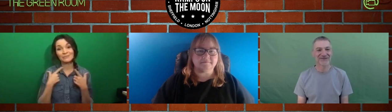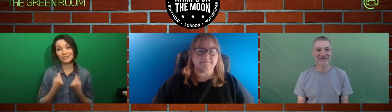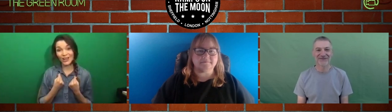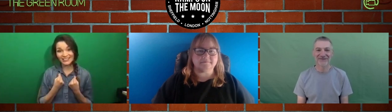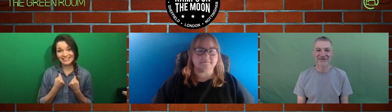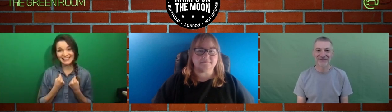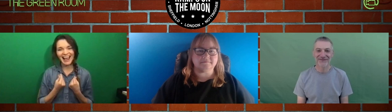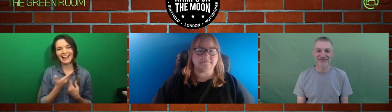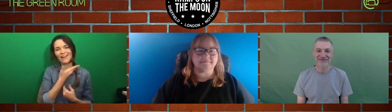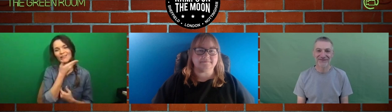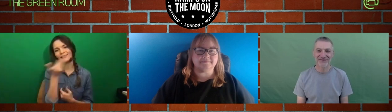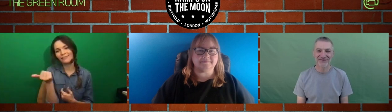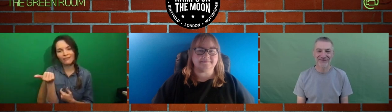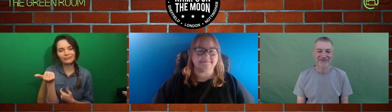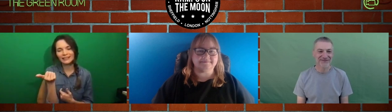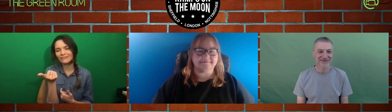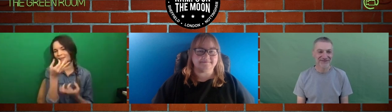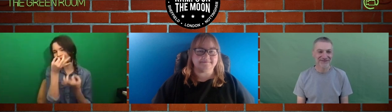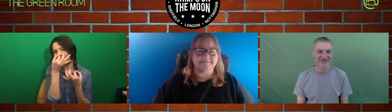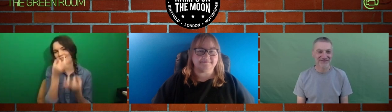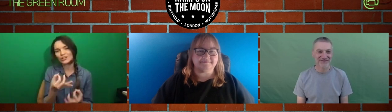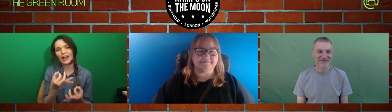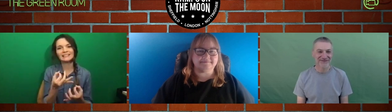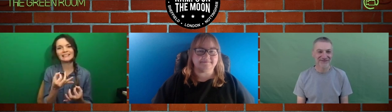shirt. I have a lovely very attractive